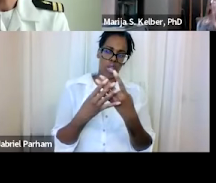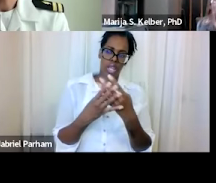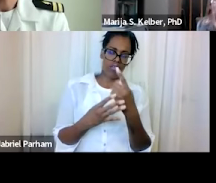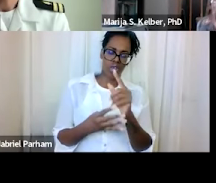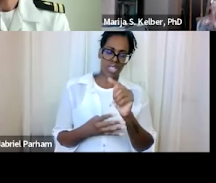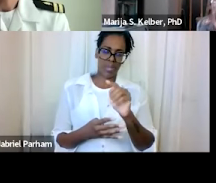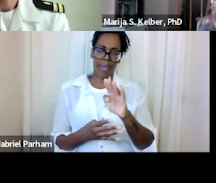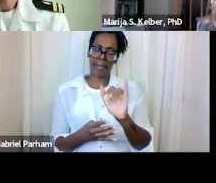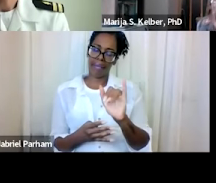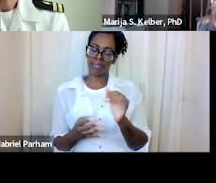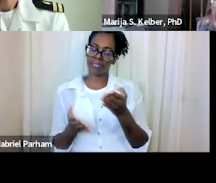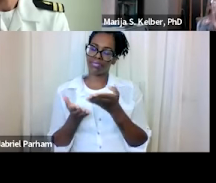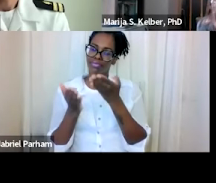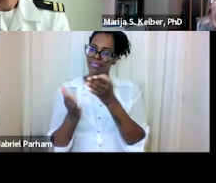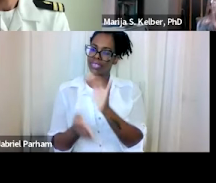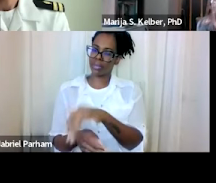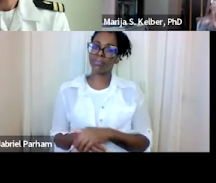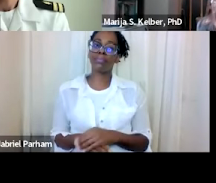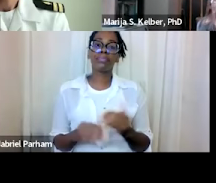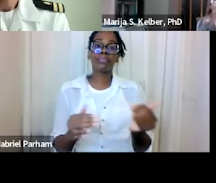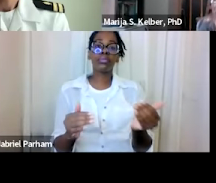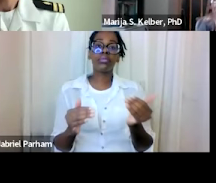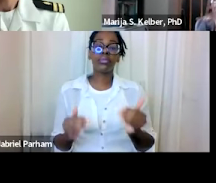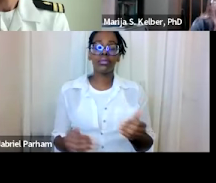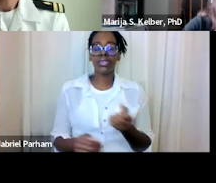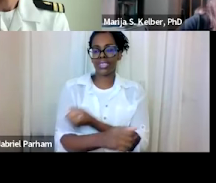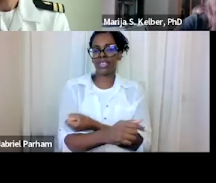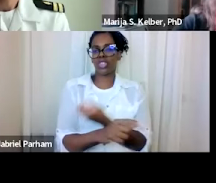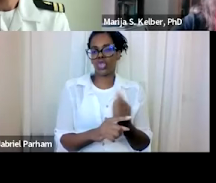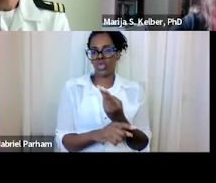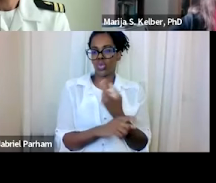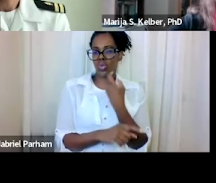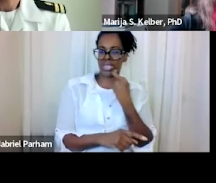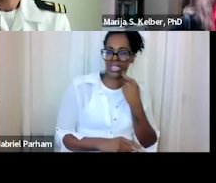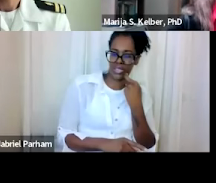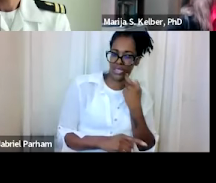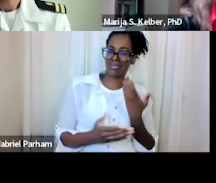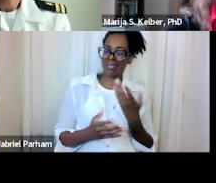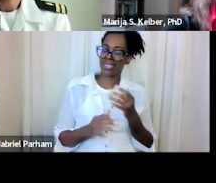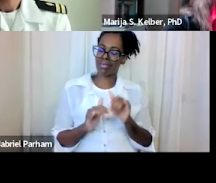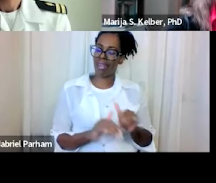it would be recommended to do so. Substance use and addiction, this is something that is very commonly seen